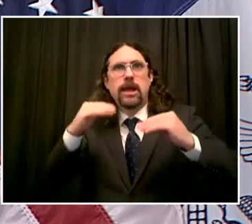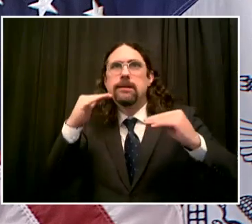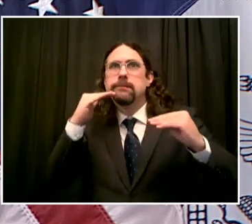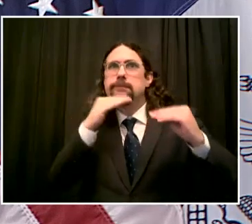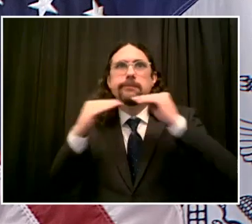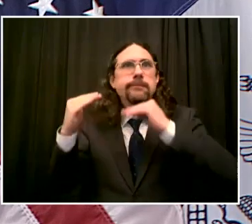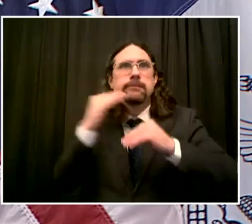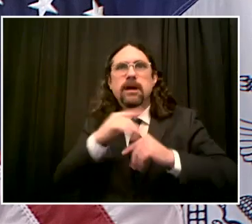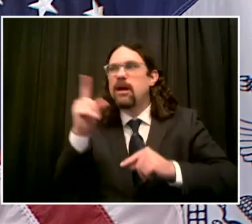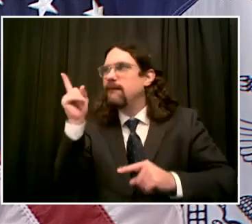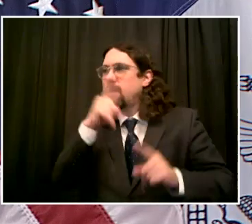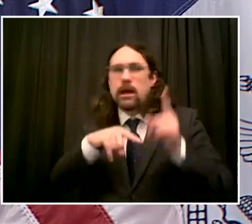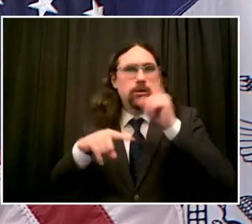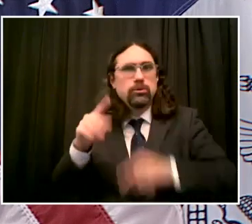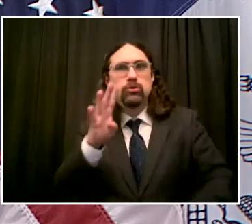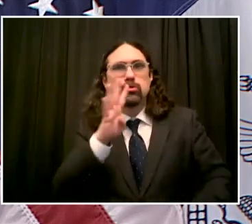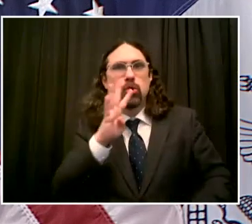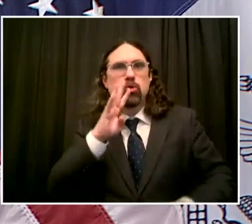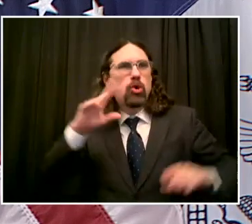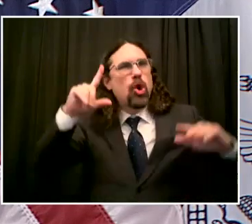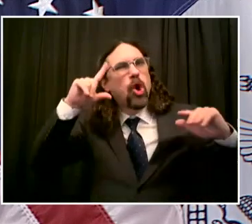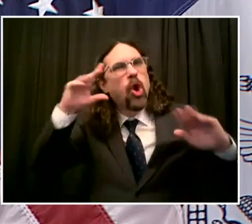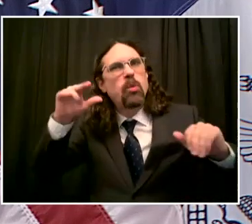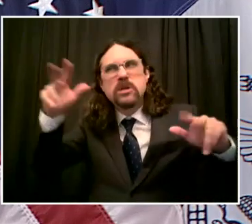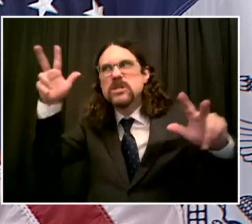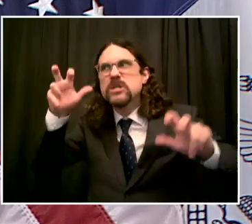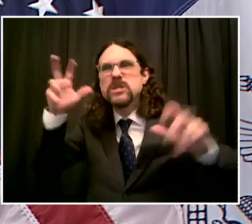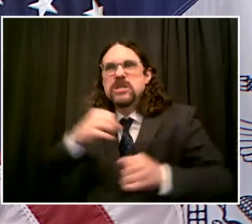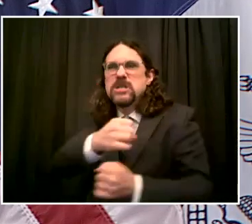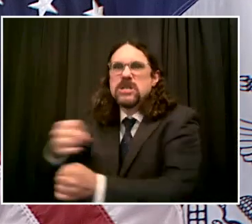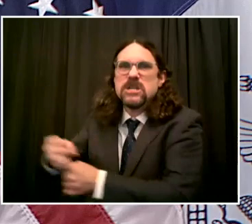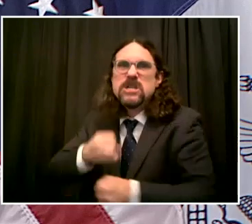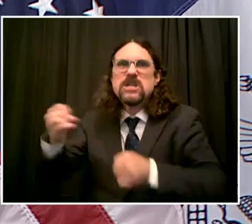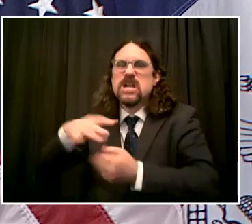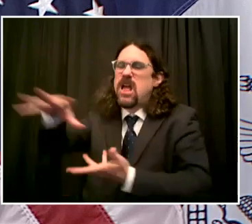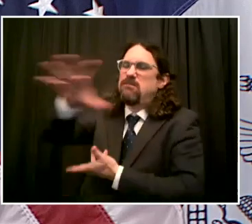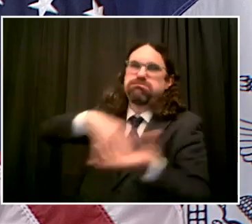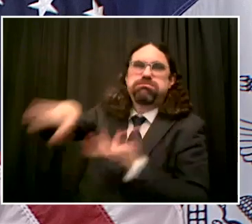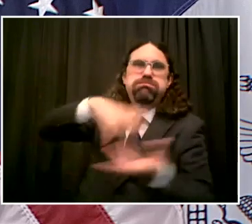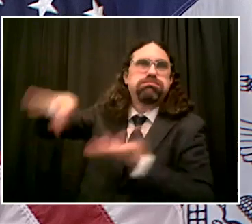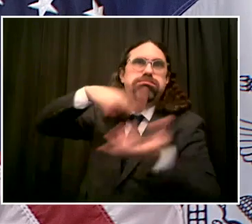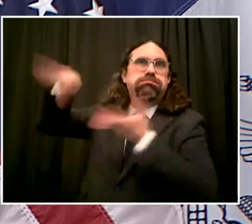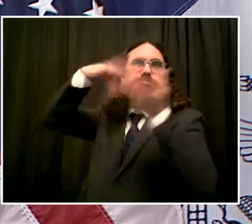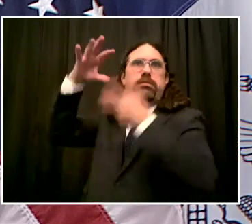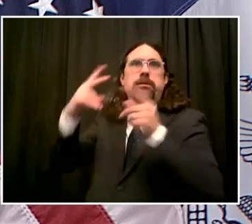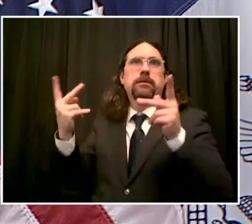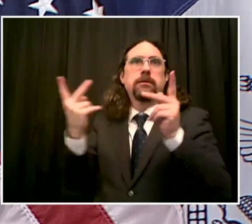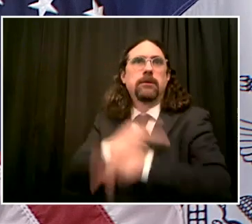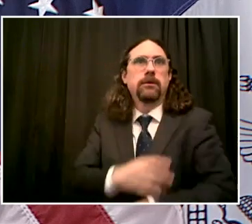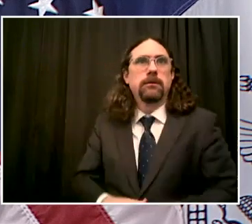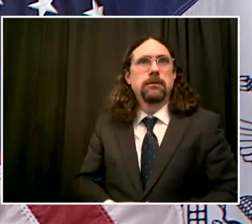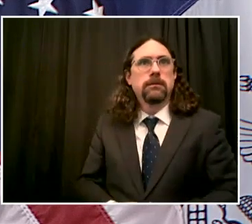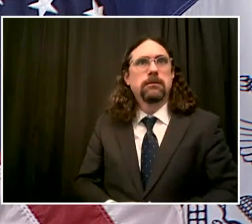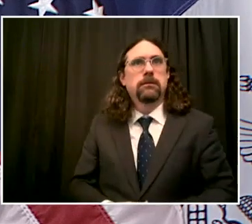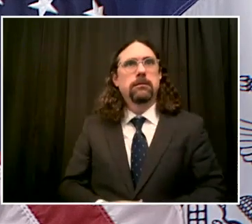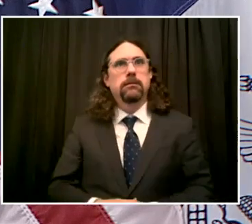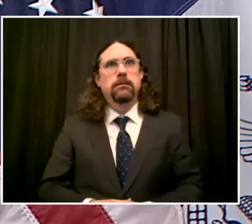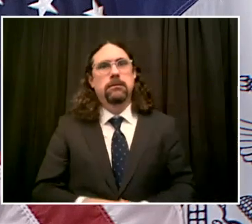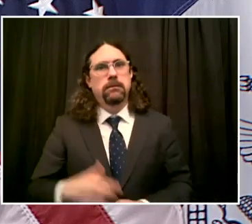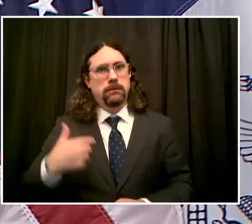CITY A LOT BETTER TN HAYOU, I ASSURE YOU. I WAS SENT HERE BY OTHER PEOLPE